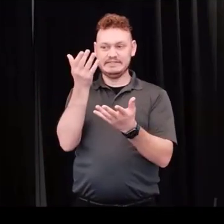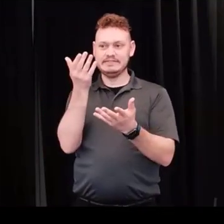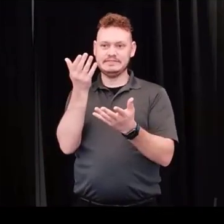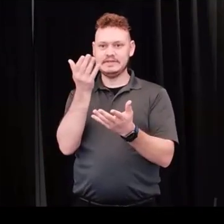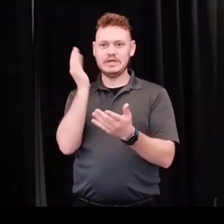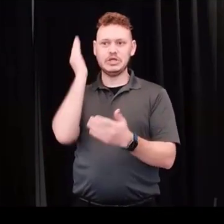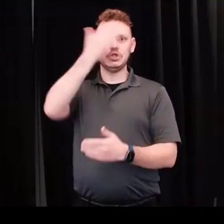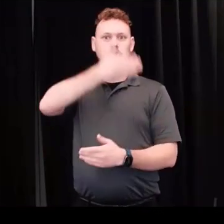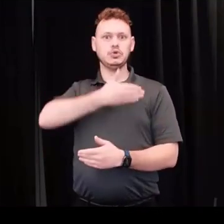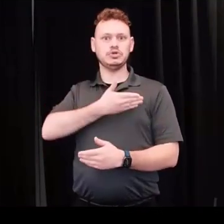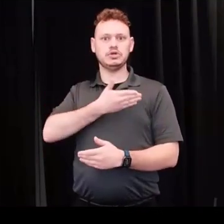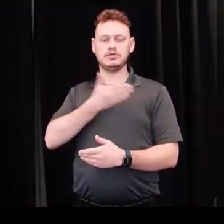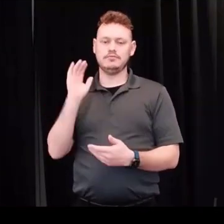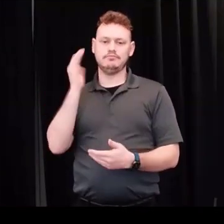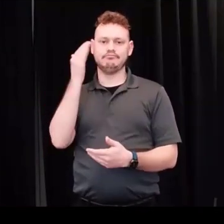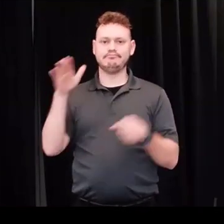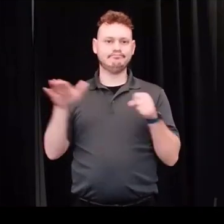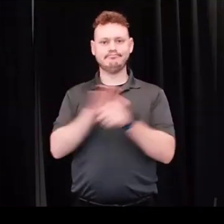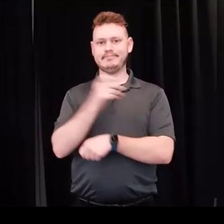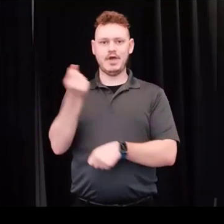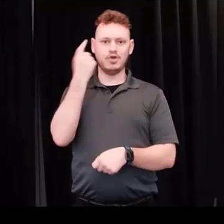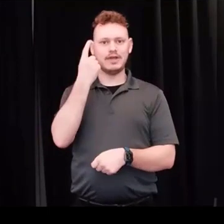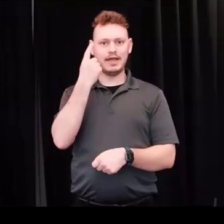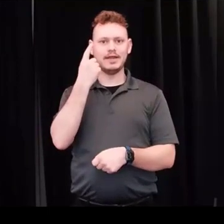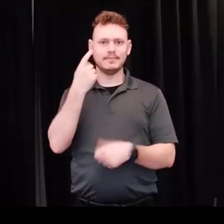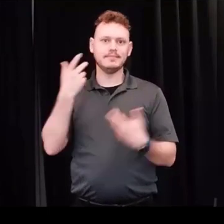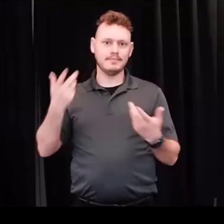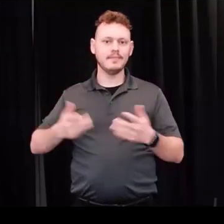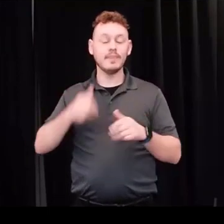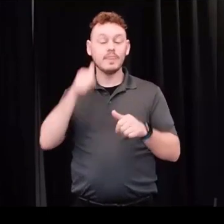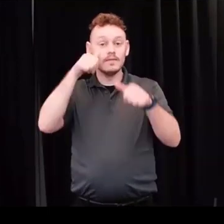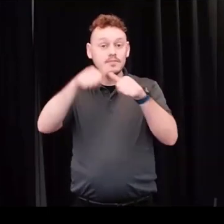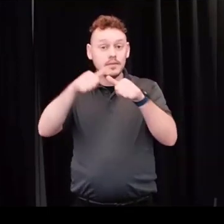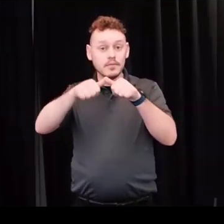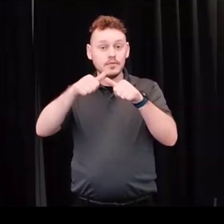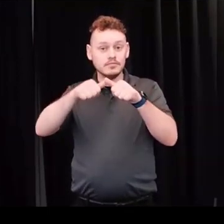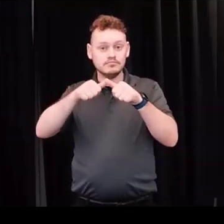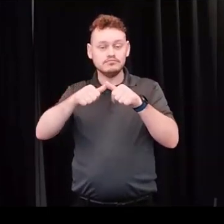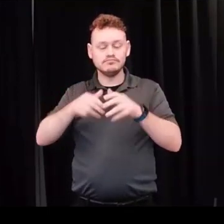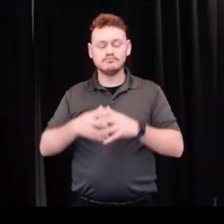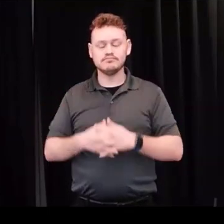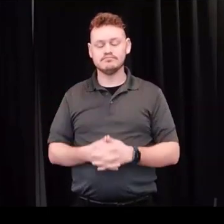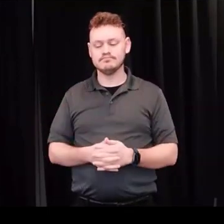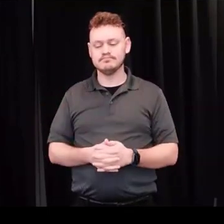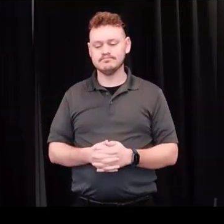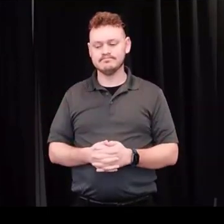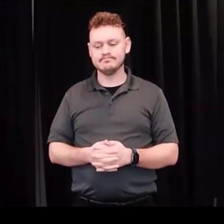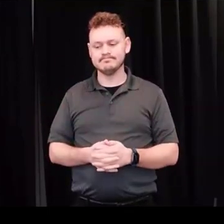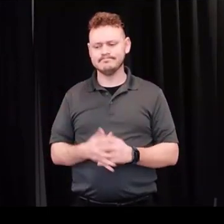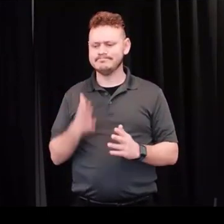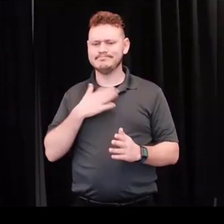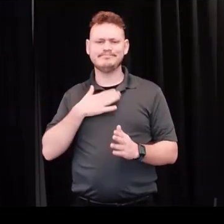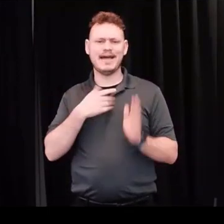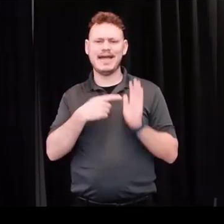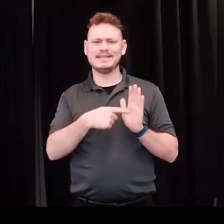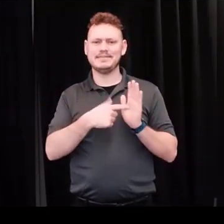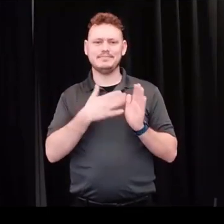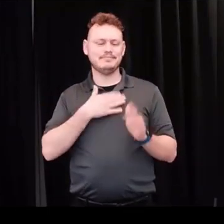of complete understanding. So, remembering that it's, my example of this is my own three children.